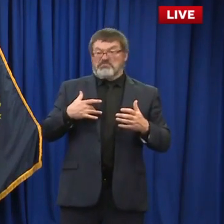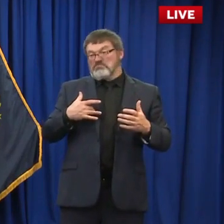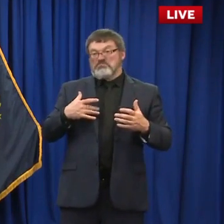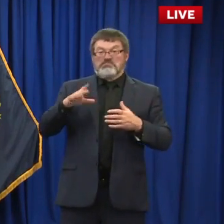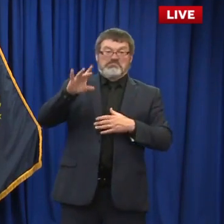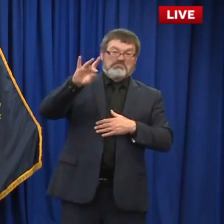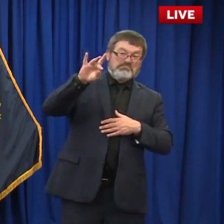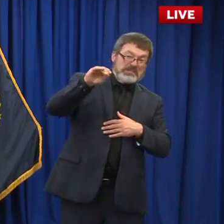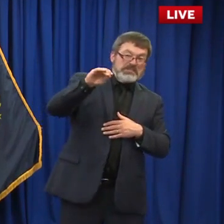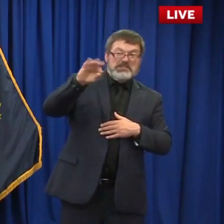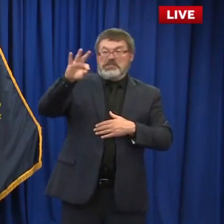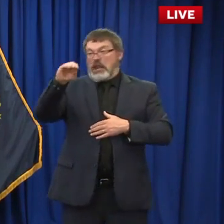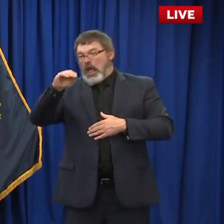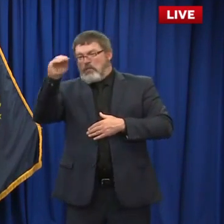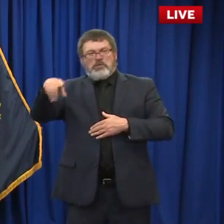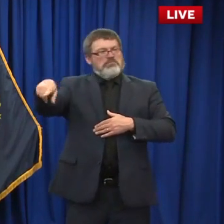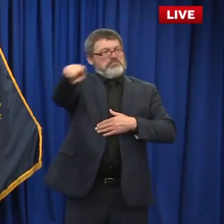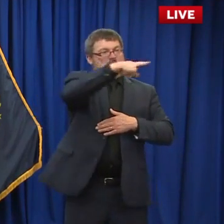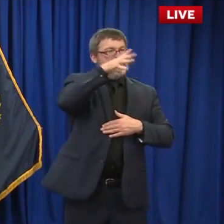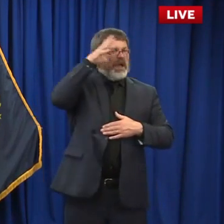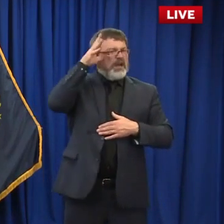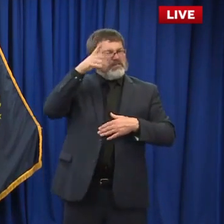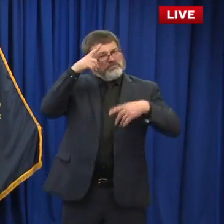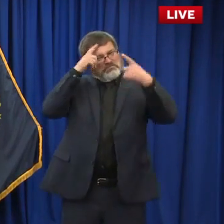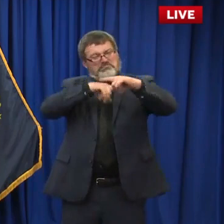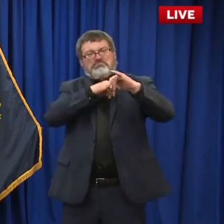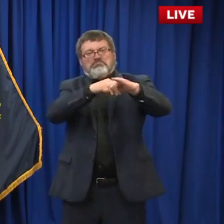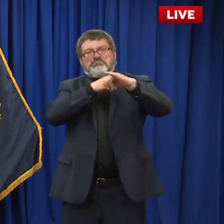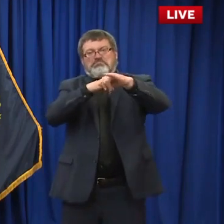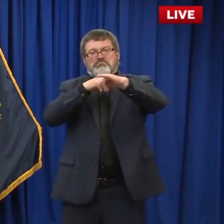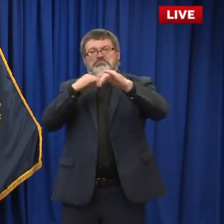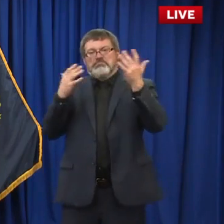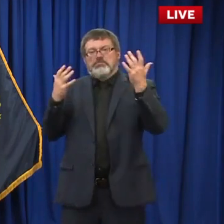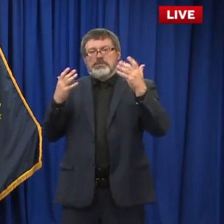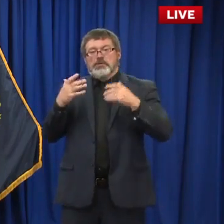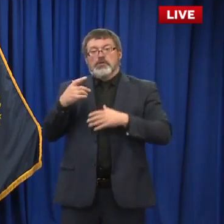80%, 90% OF THE PARENTS IN THE STATE AGREE, KIDS REALLY NEED TO BE GOING BACK TO SCHOOL.